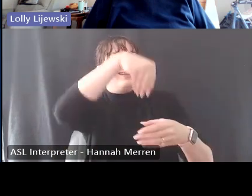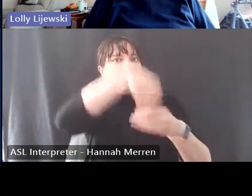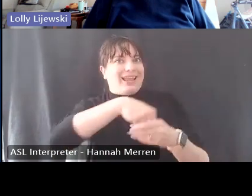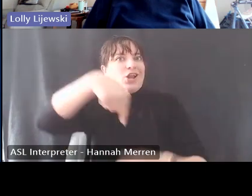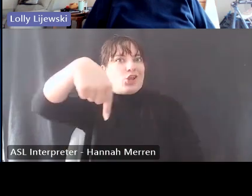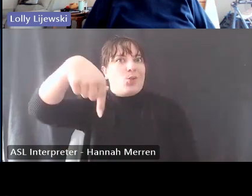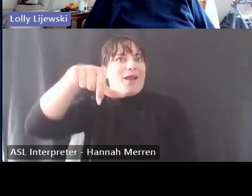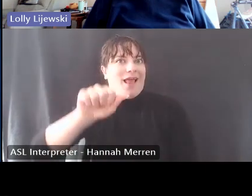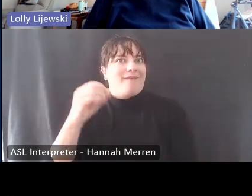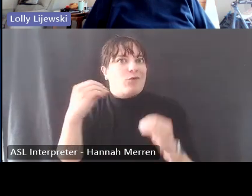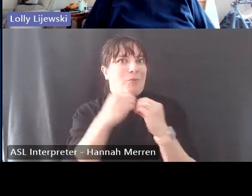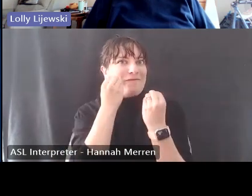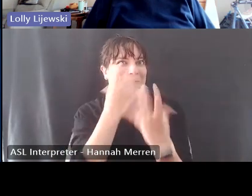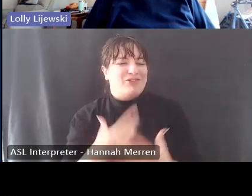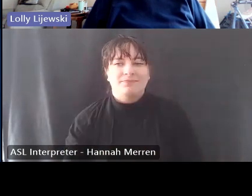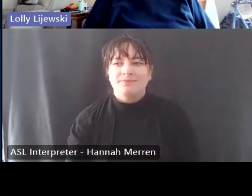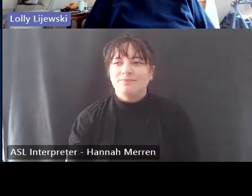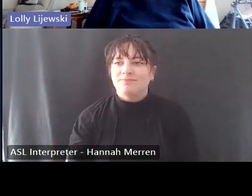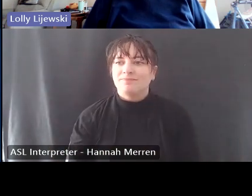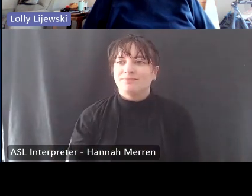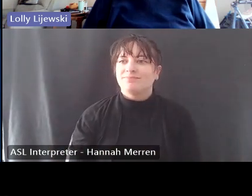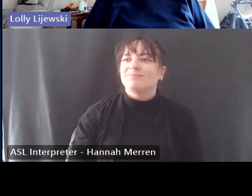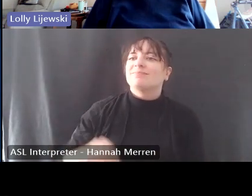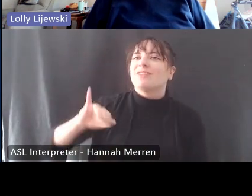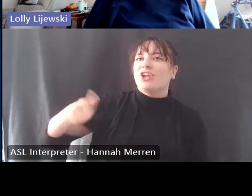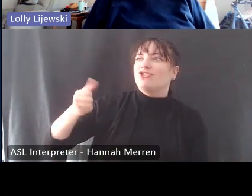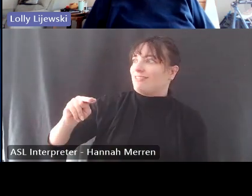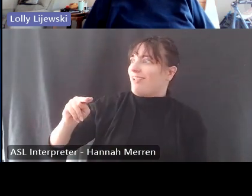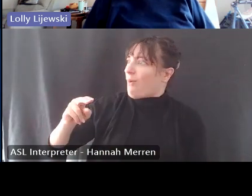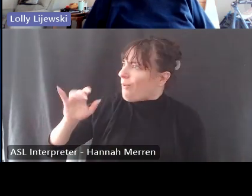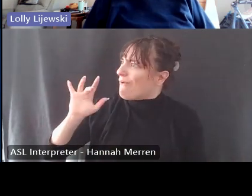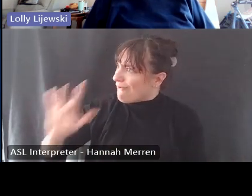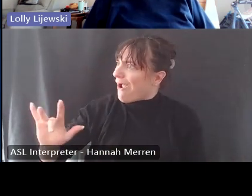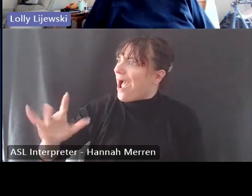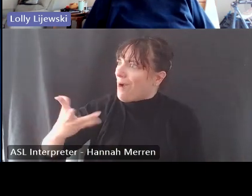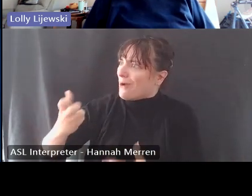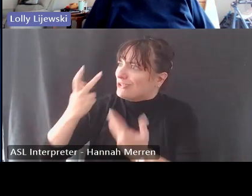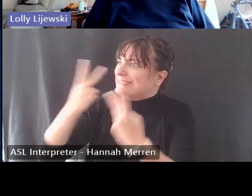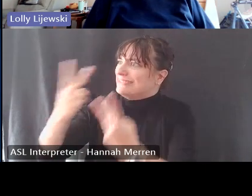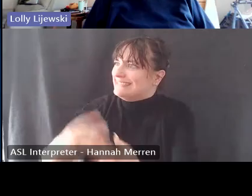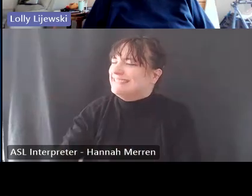I'll be clicking on that. I want to see his presentation. No problem.